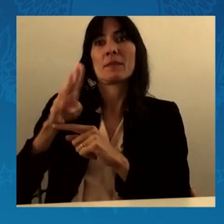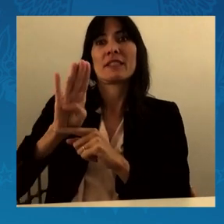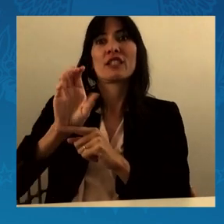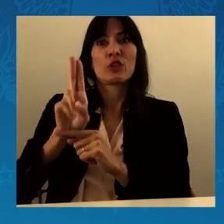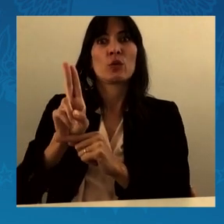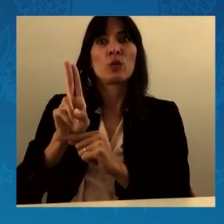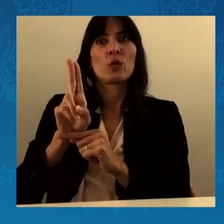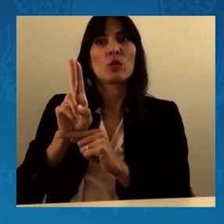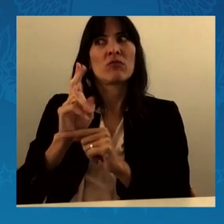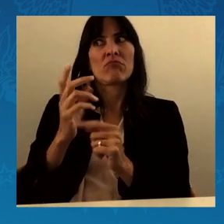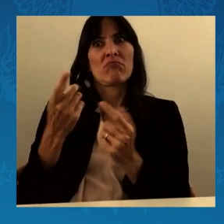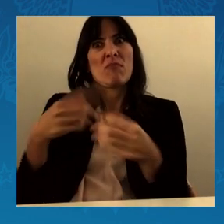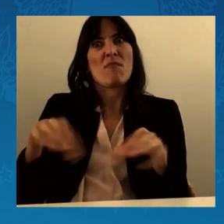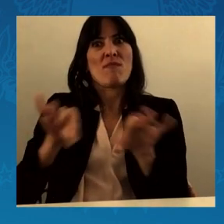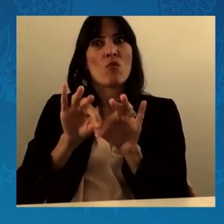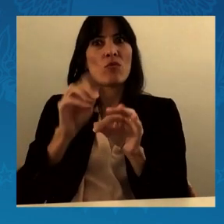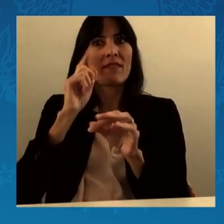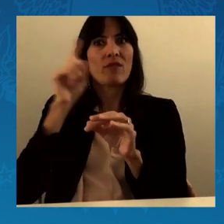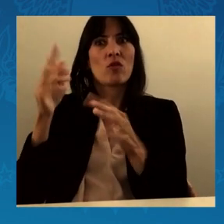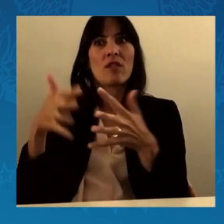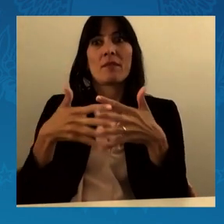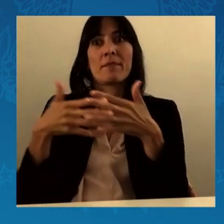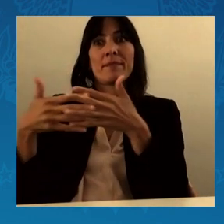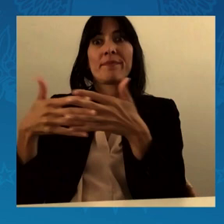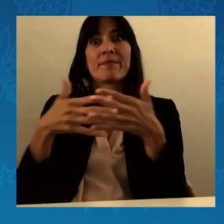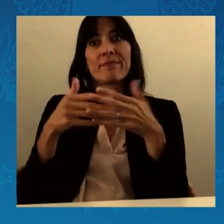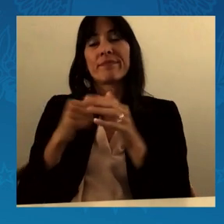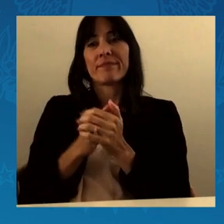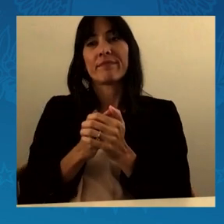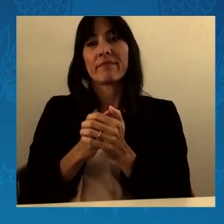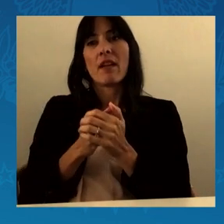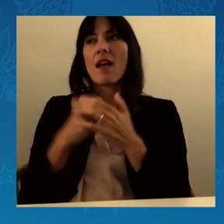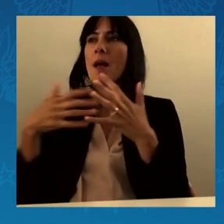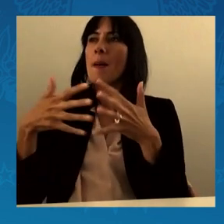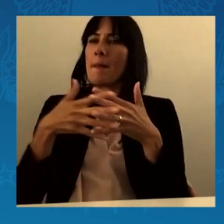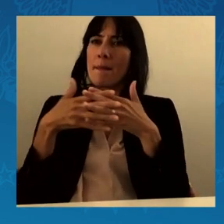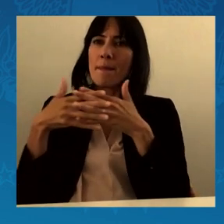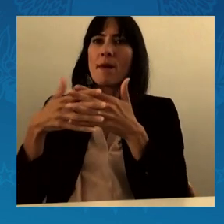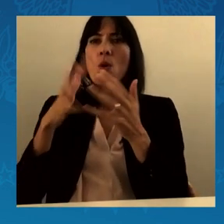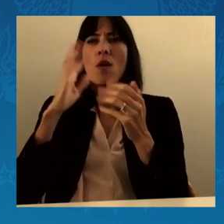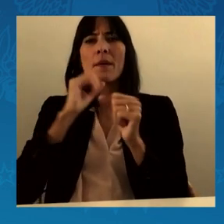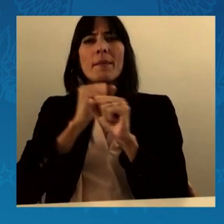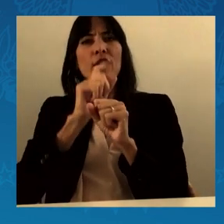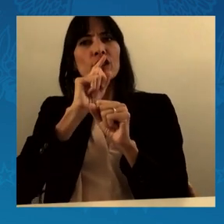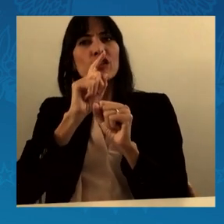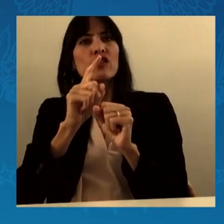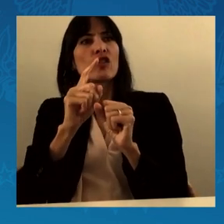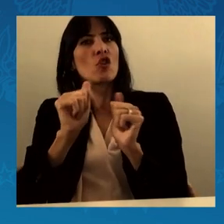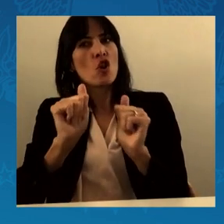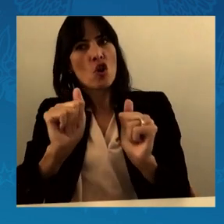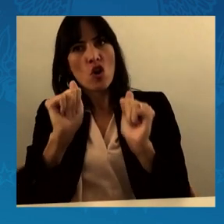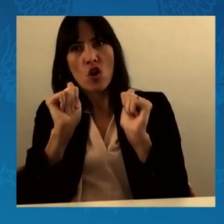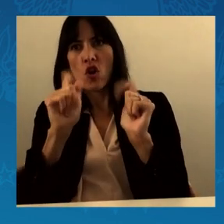is that we as a nation want to encourage that every individual will reach and maximize their potential